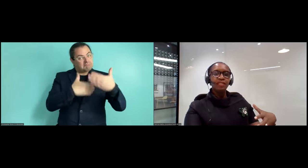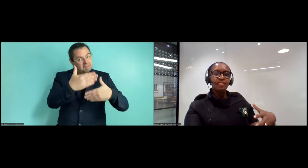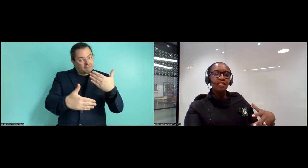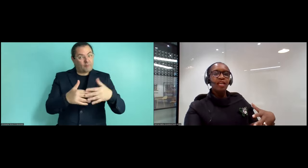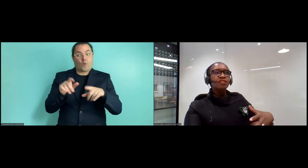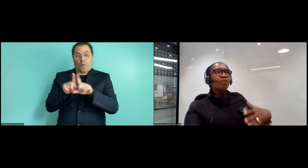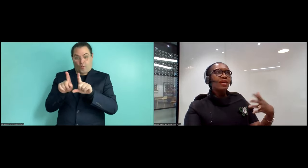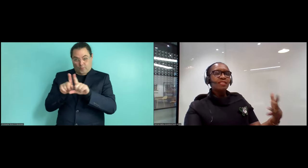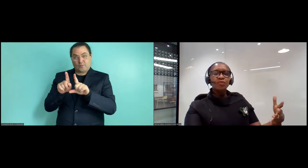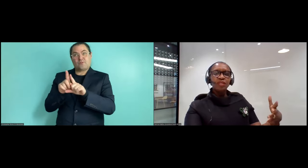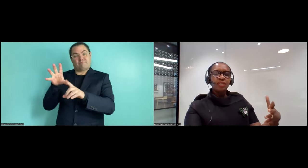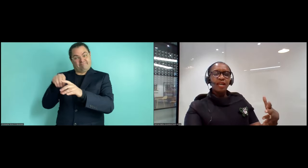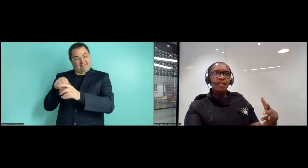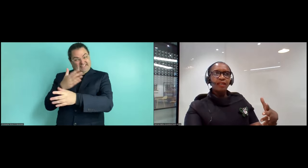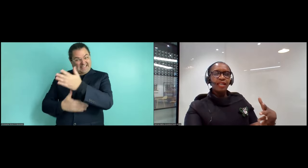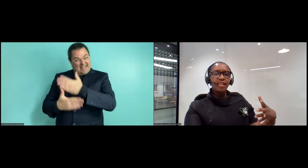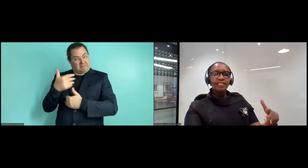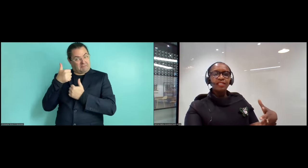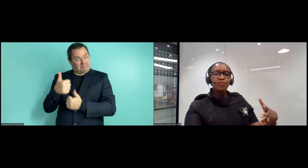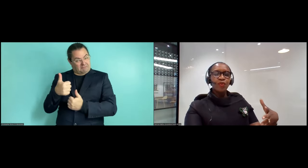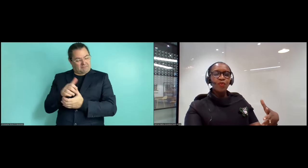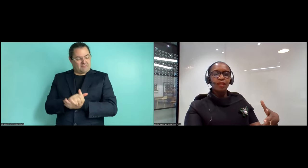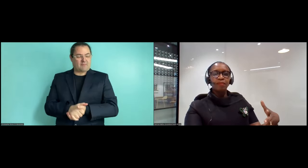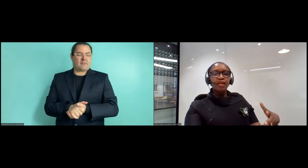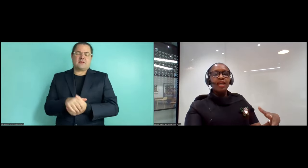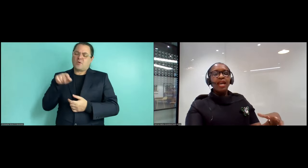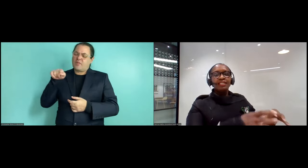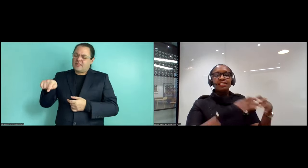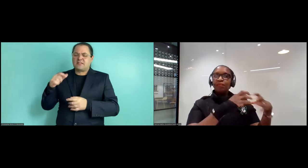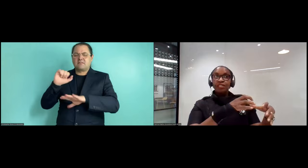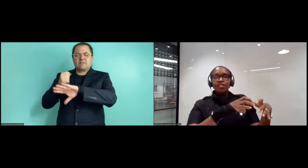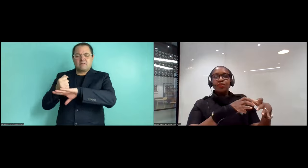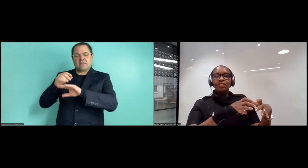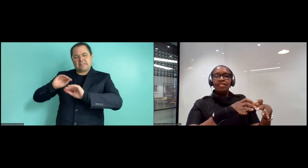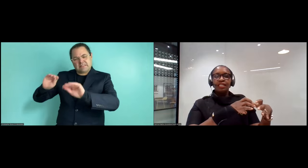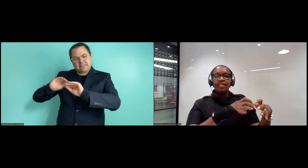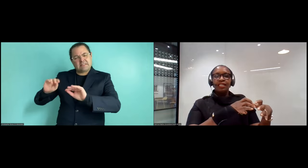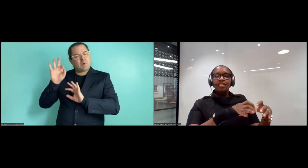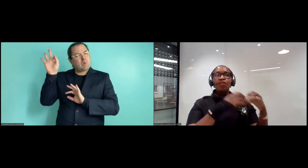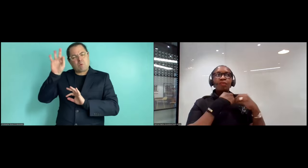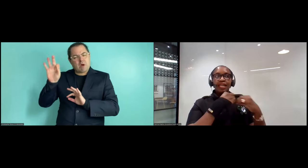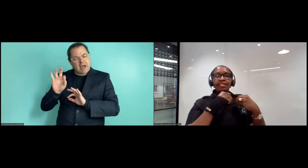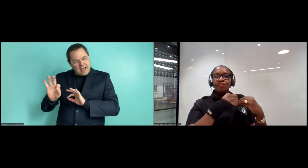with disability. So why did we engage in this program at disability inclusion is an obligation